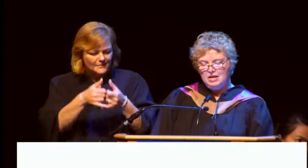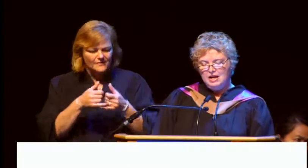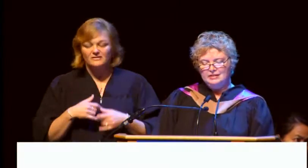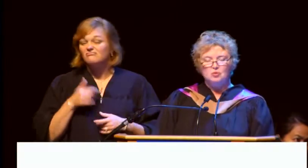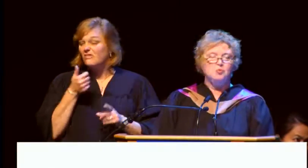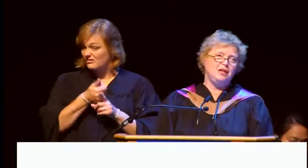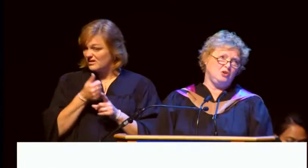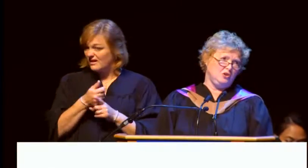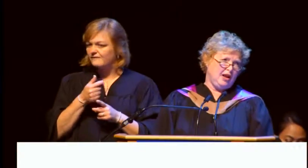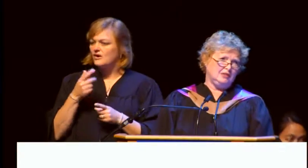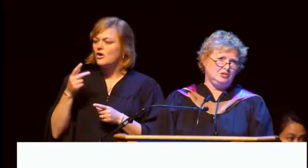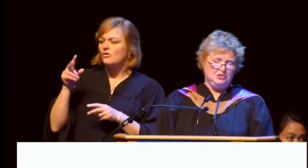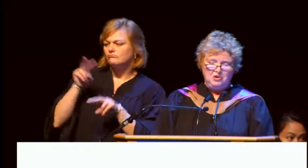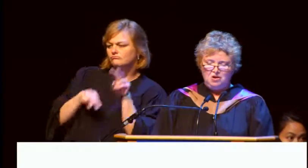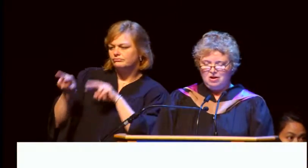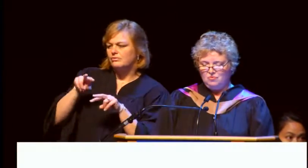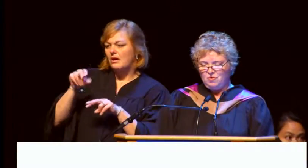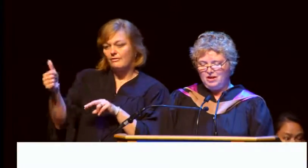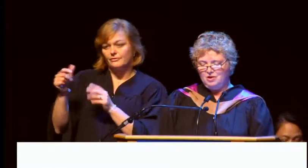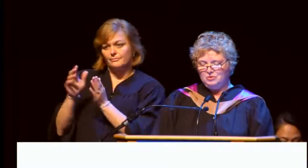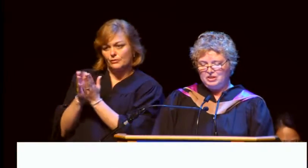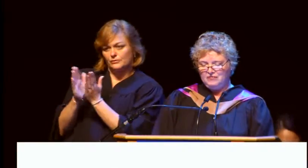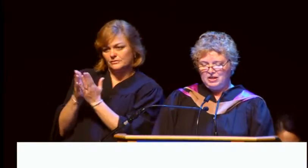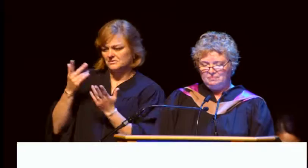AND IS A REGULAR GUEST ON RADIO AND TV.